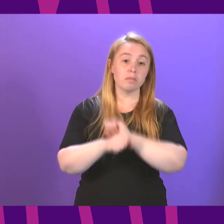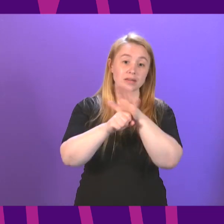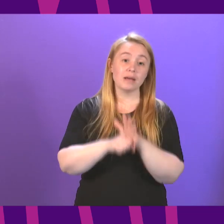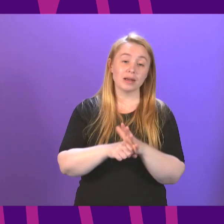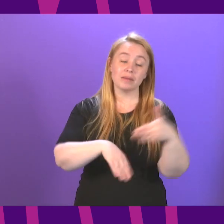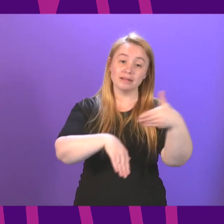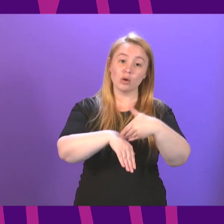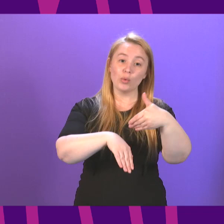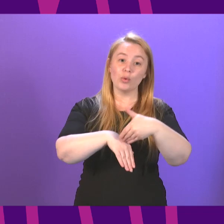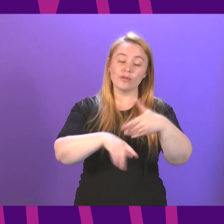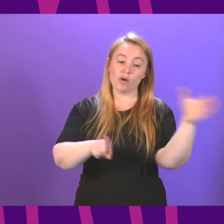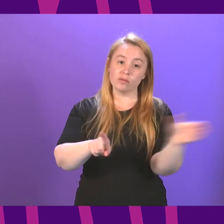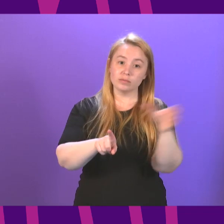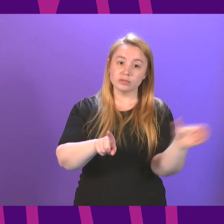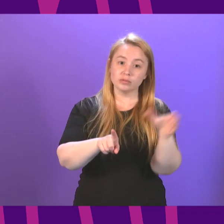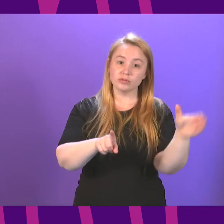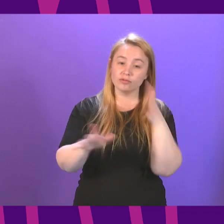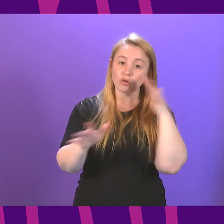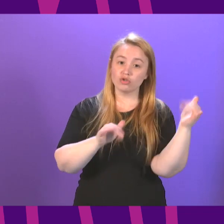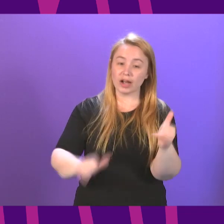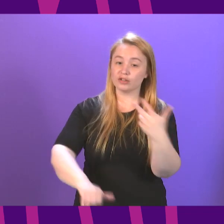in terms of recruitment of people for trials of the coronavirus vaccines, which have been